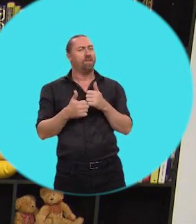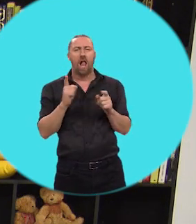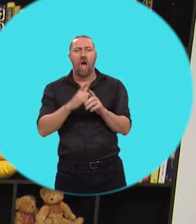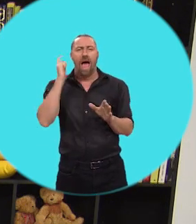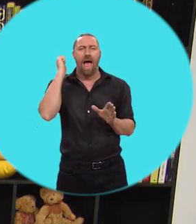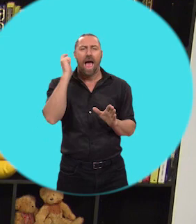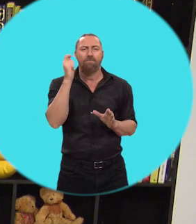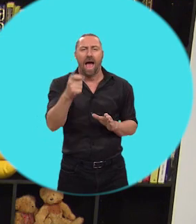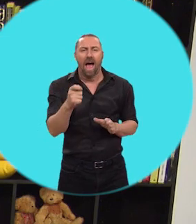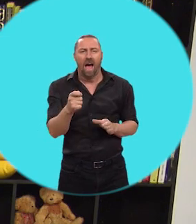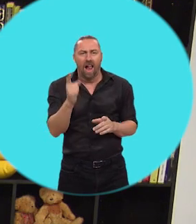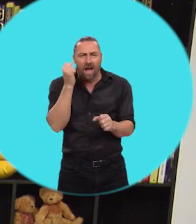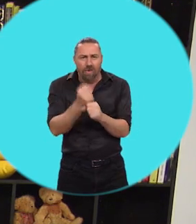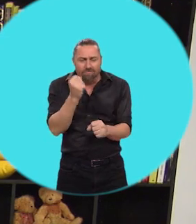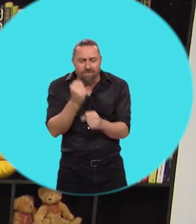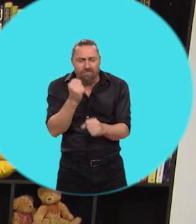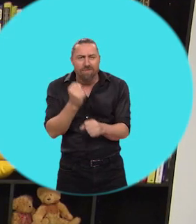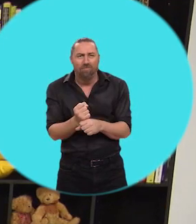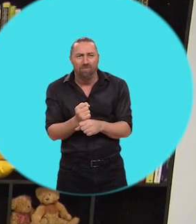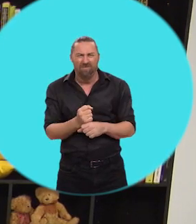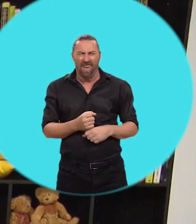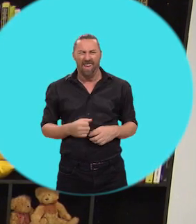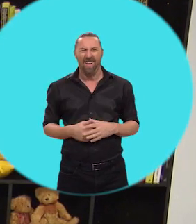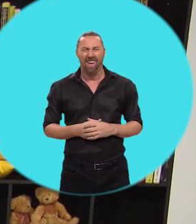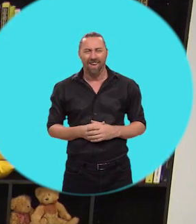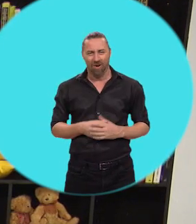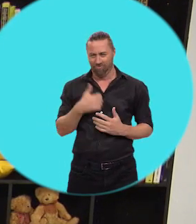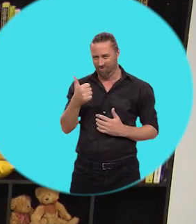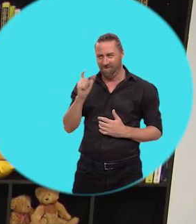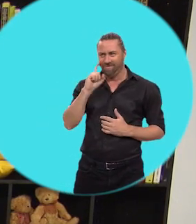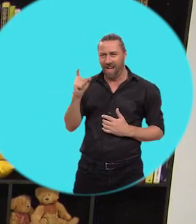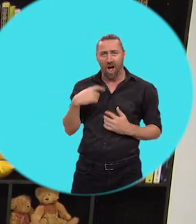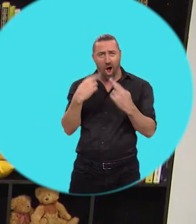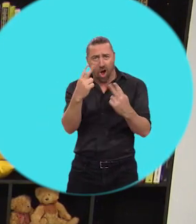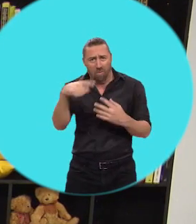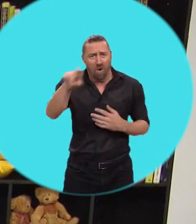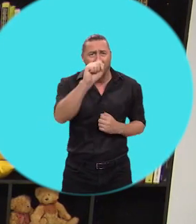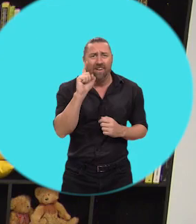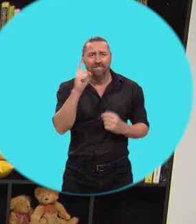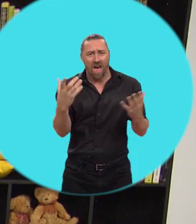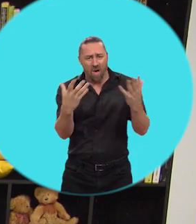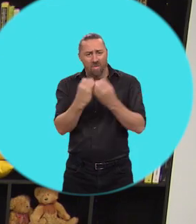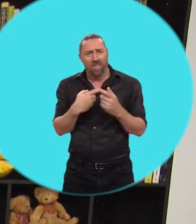might've been doing some hammering. Ooh. - Hammer, hammer, hammer. Lots of fun, and we hope you've had lots of fun with us today too.